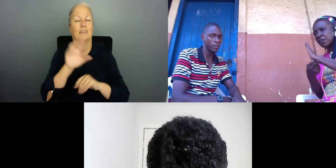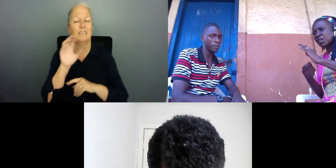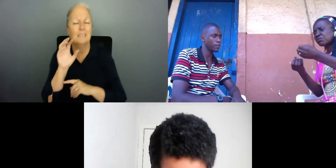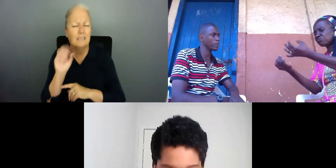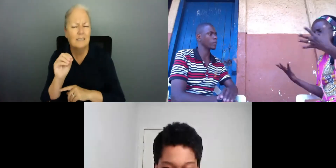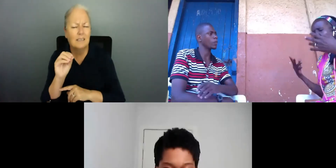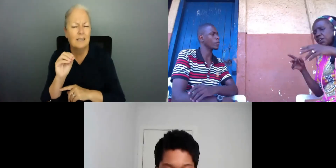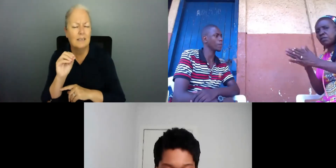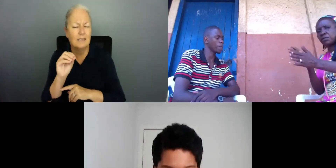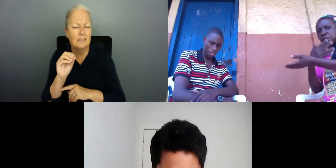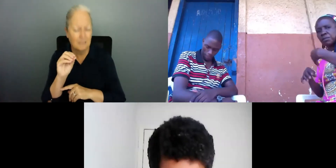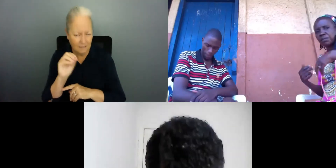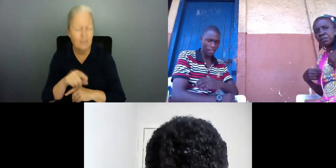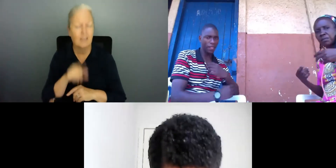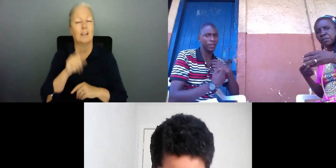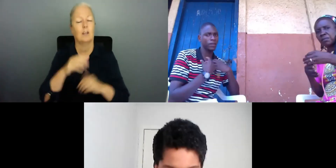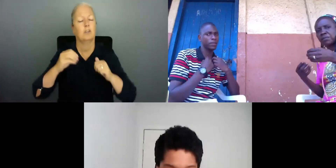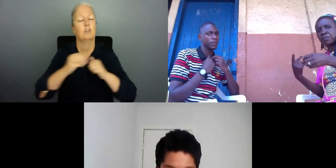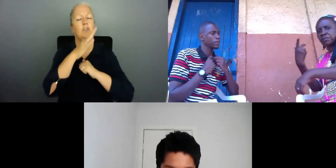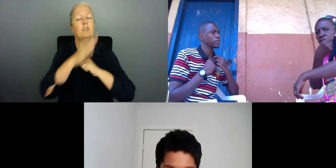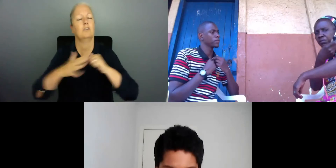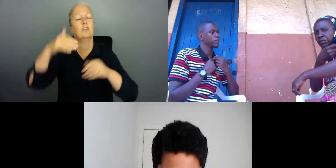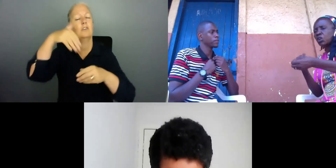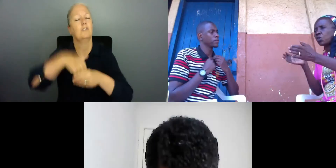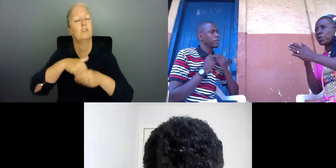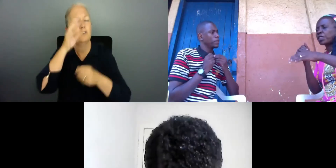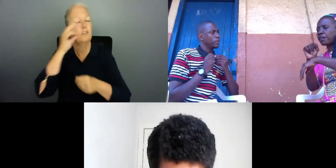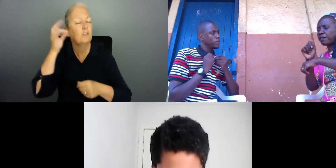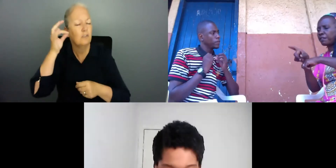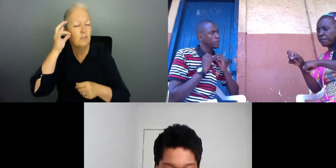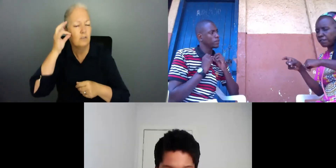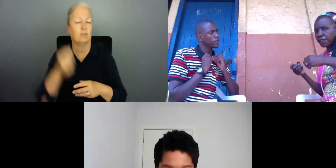the normalization of the violence against our bodies and our lives has become something common